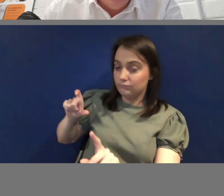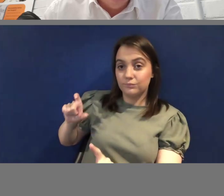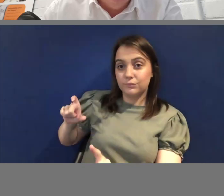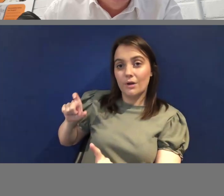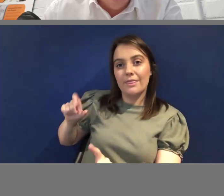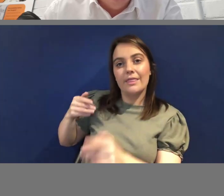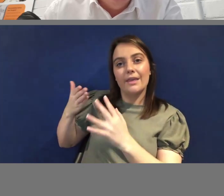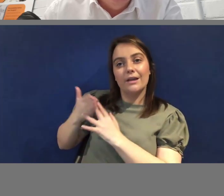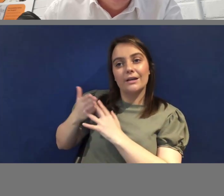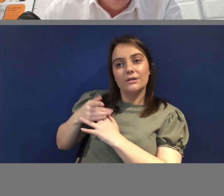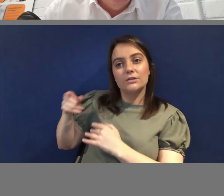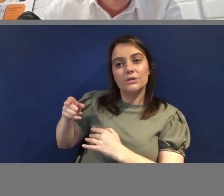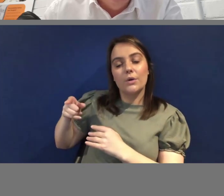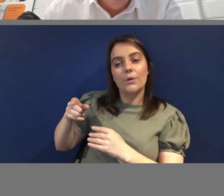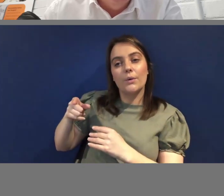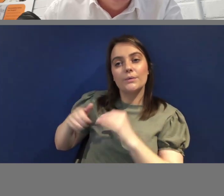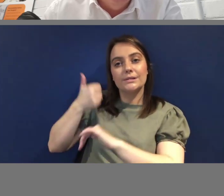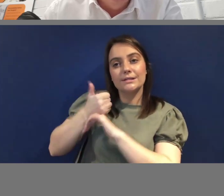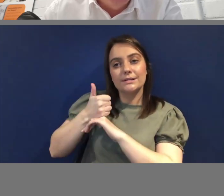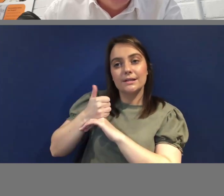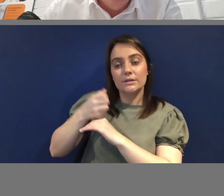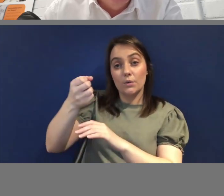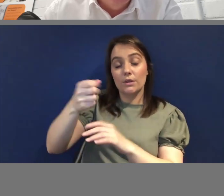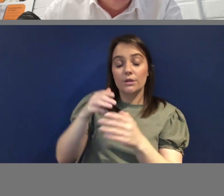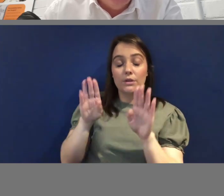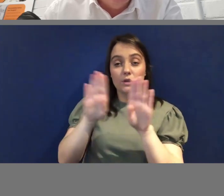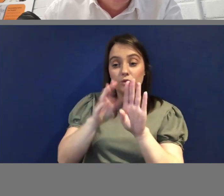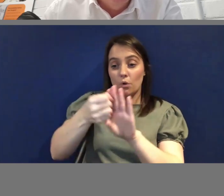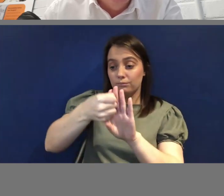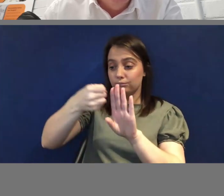adjacent to the to the where the door is opening here so the handle is there so the access control